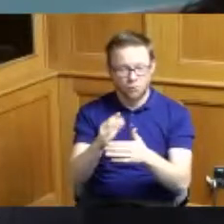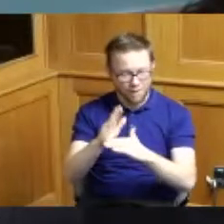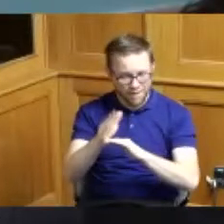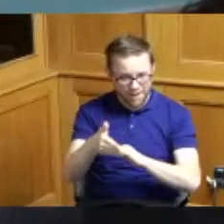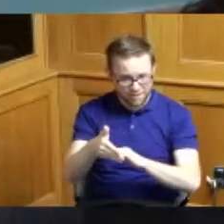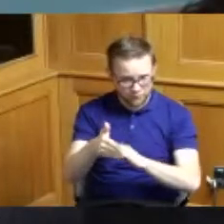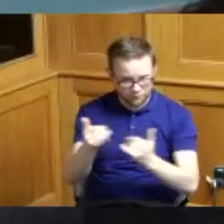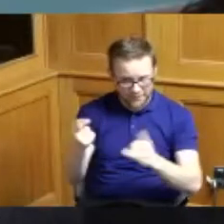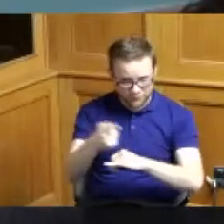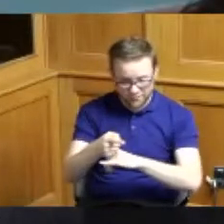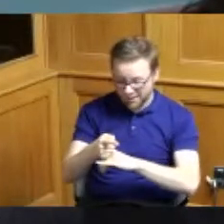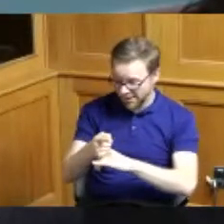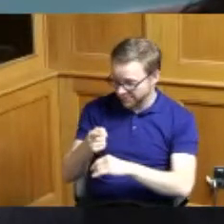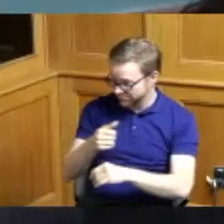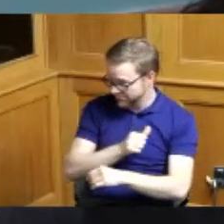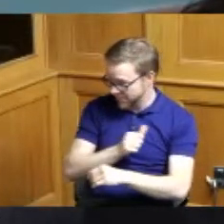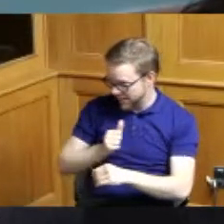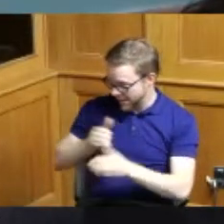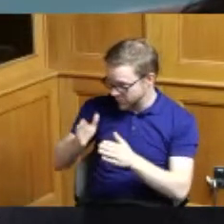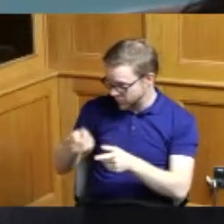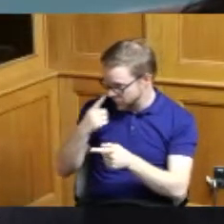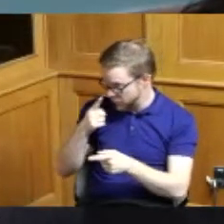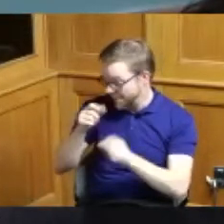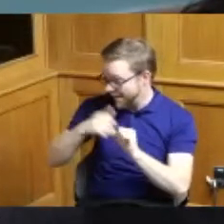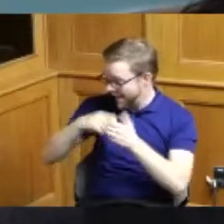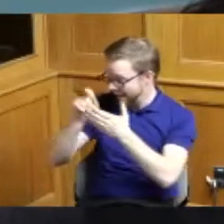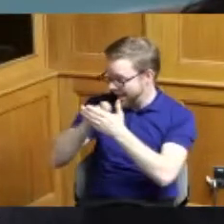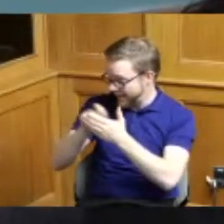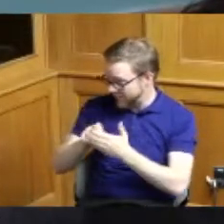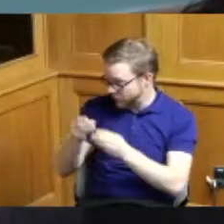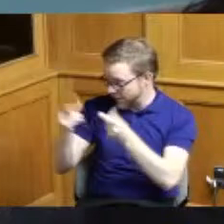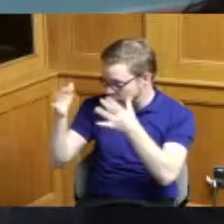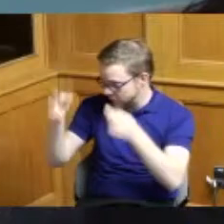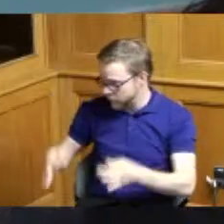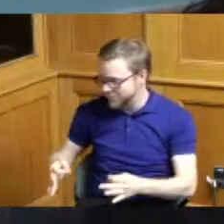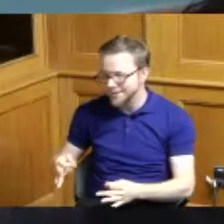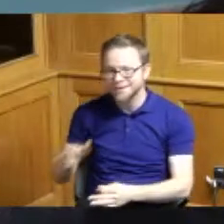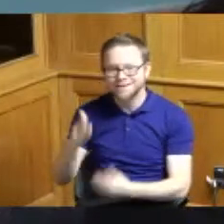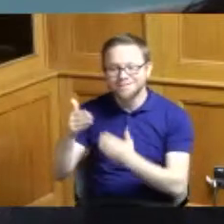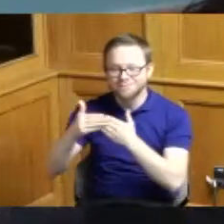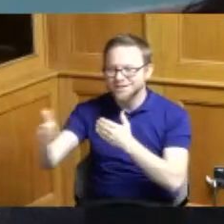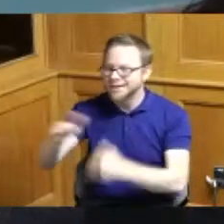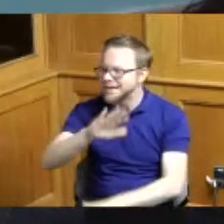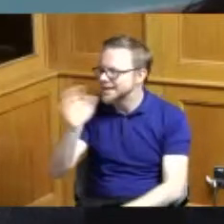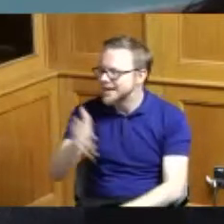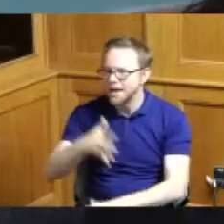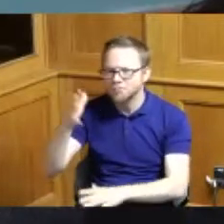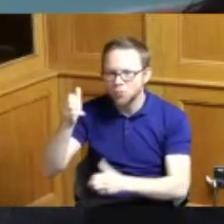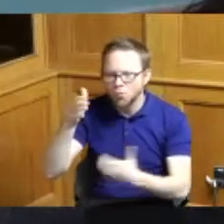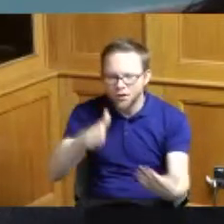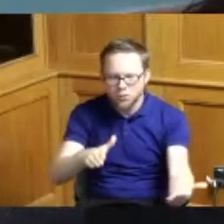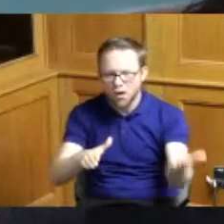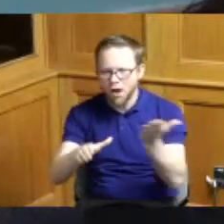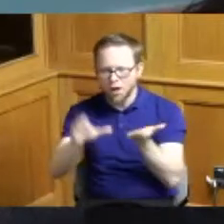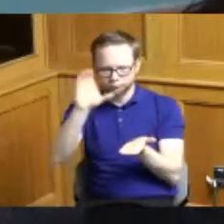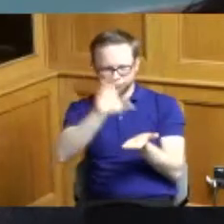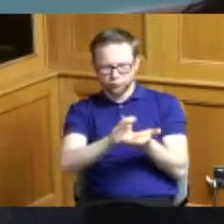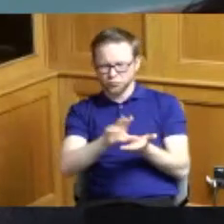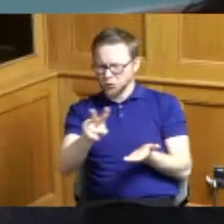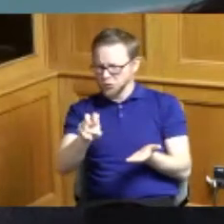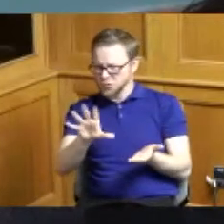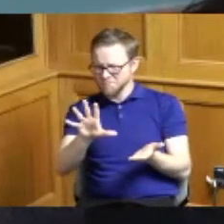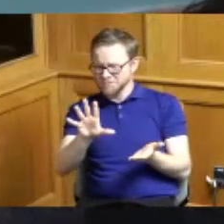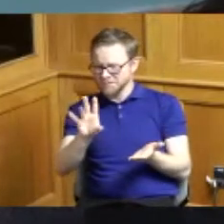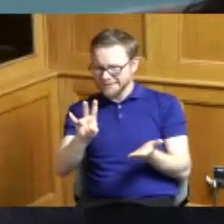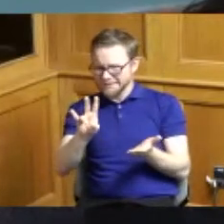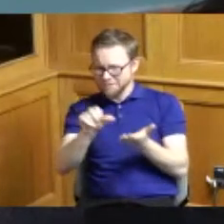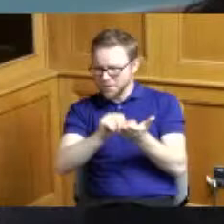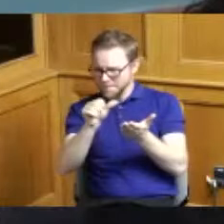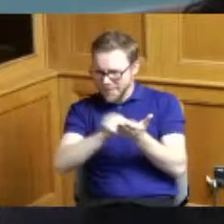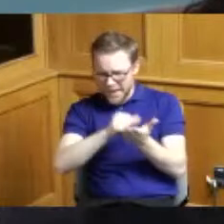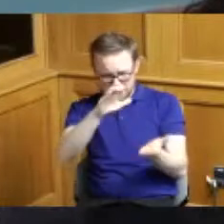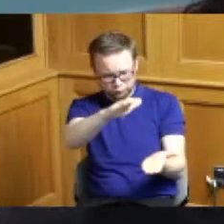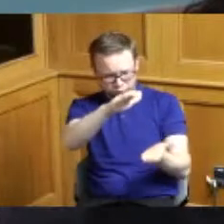and I could put it in resolution that we never ever receive 257 page document on something this